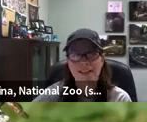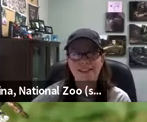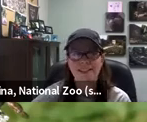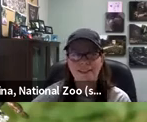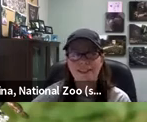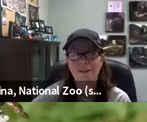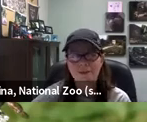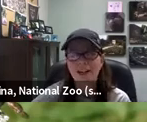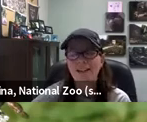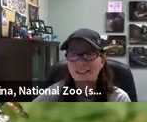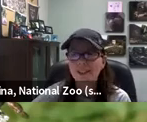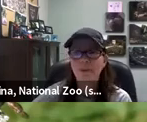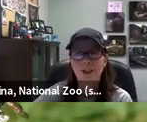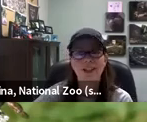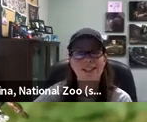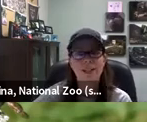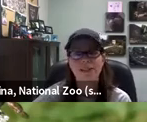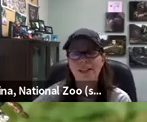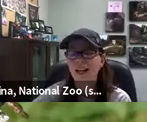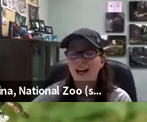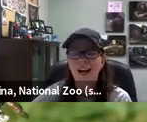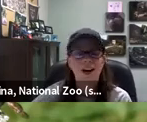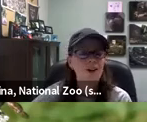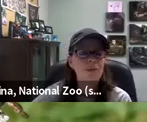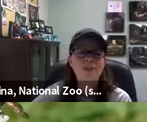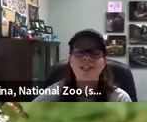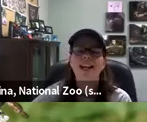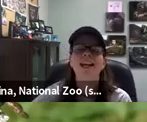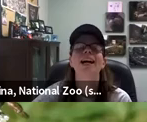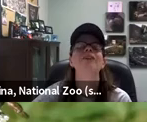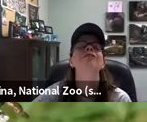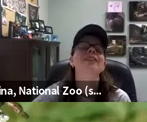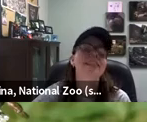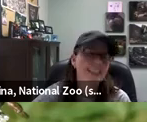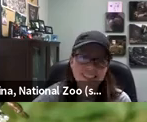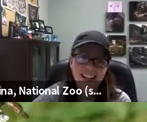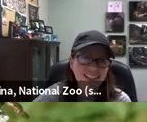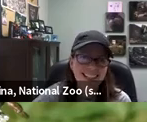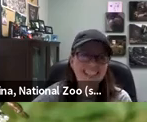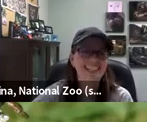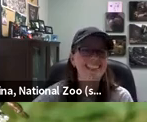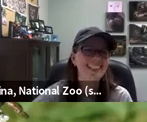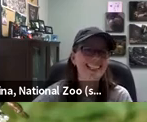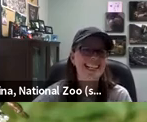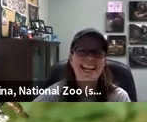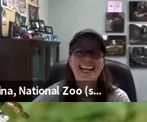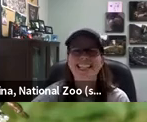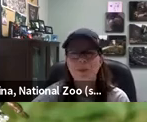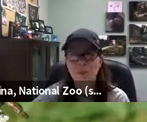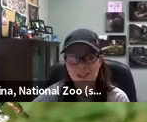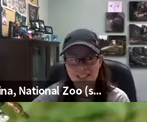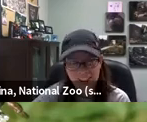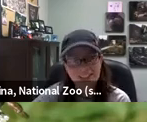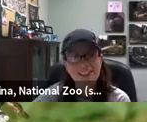As I've tried to work on exhibits- almost